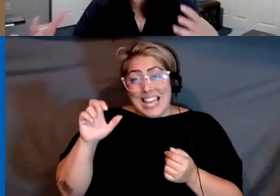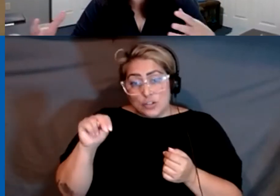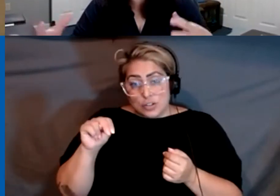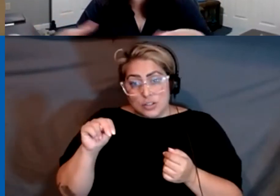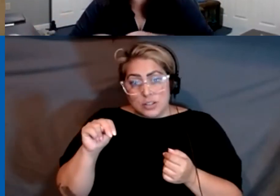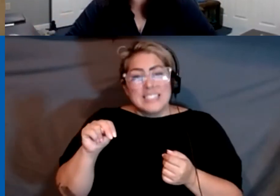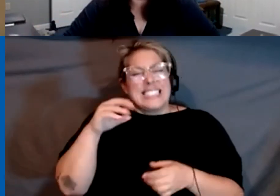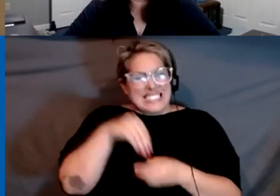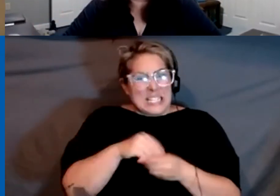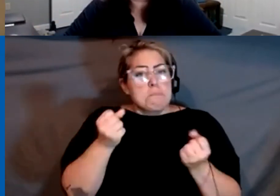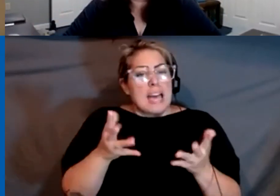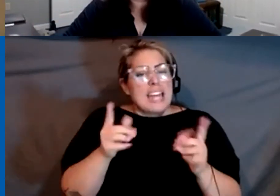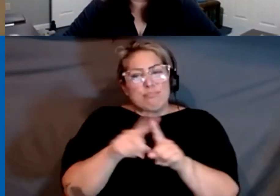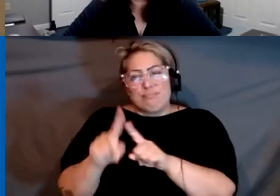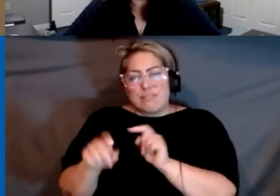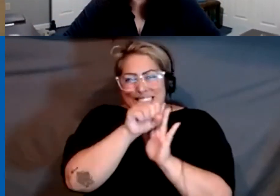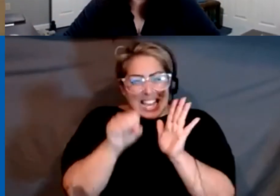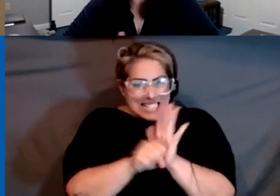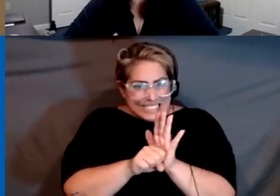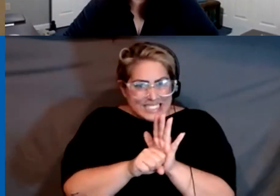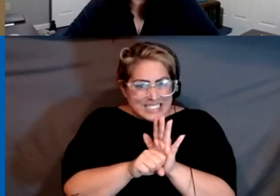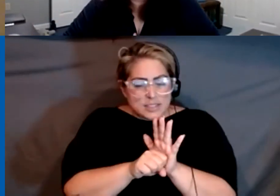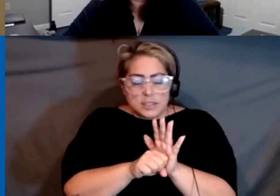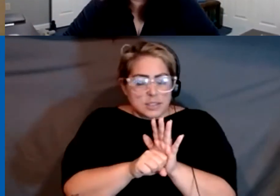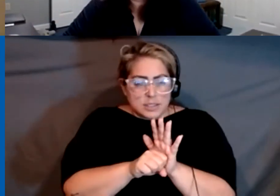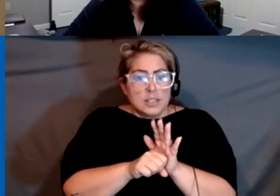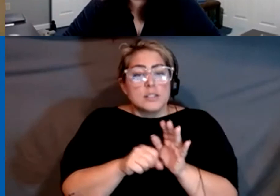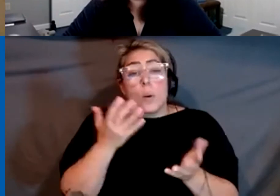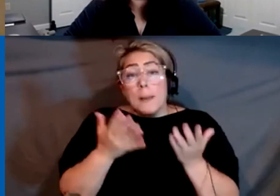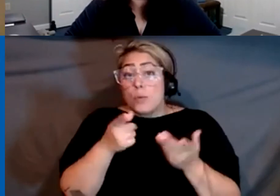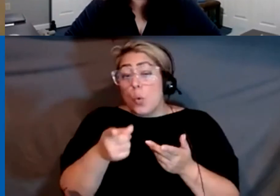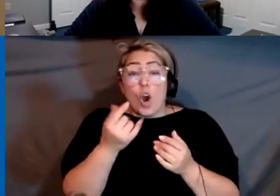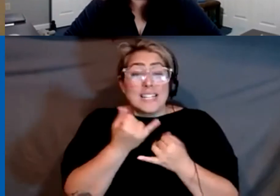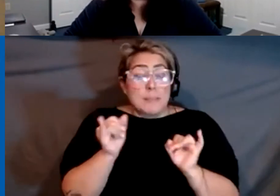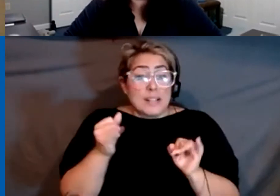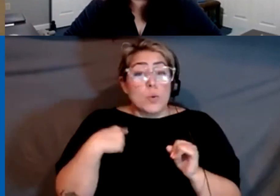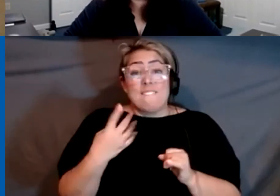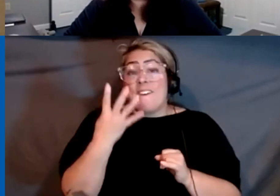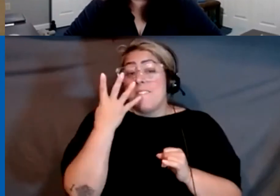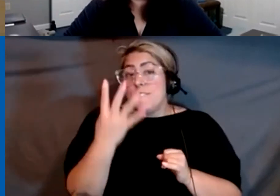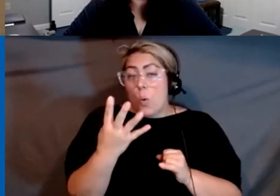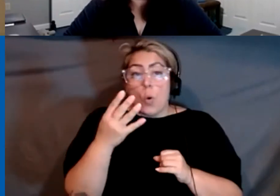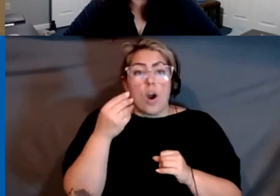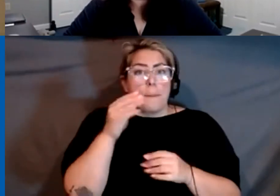Maybe you are independent have four venues across the country. As well as independent